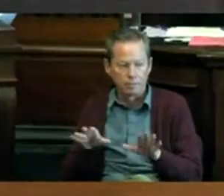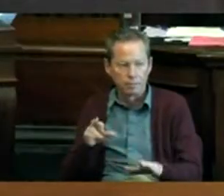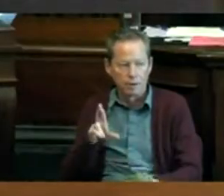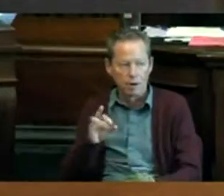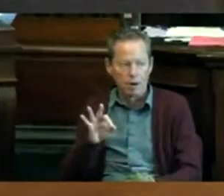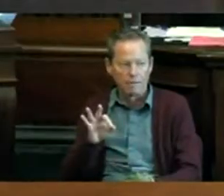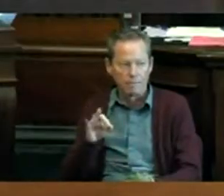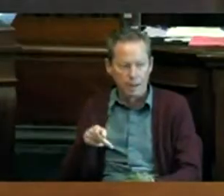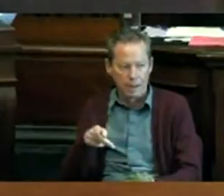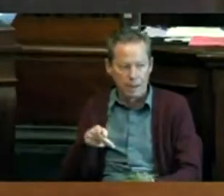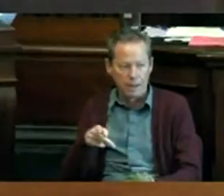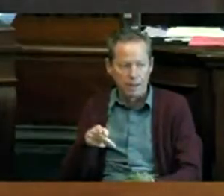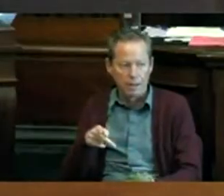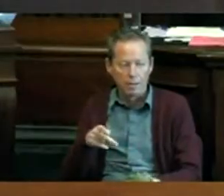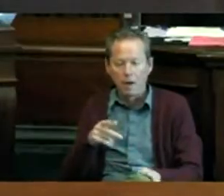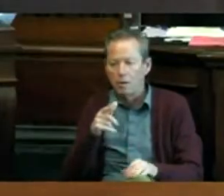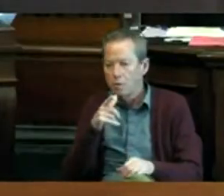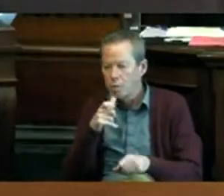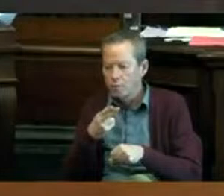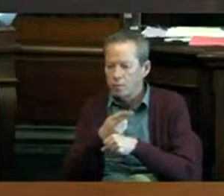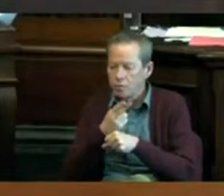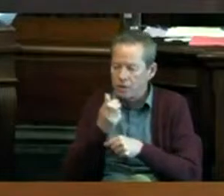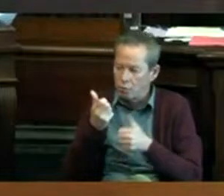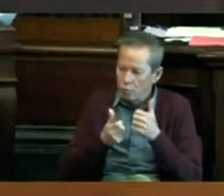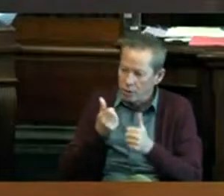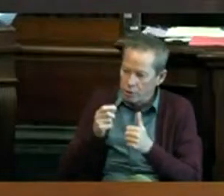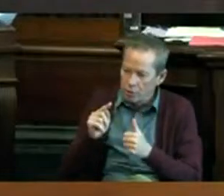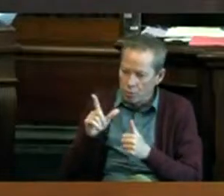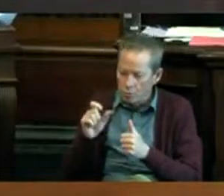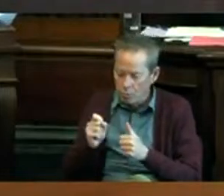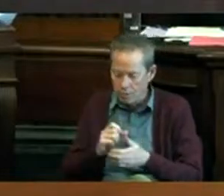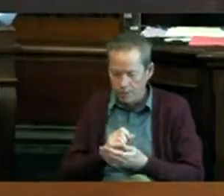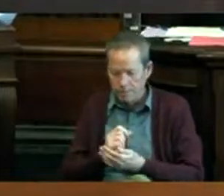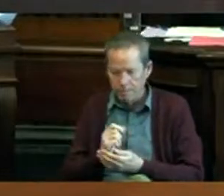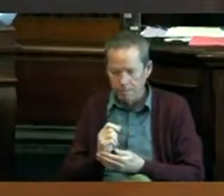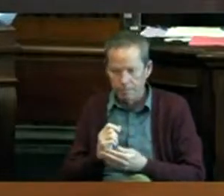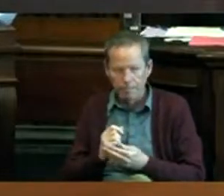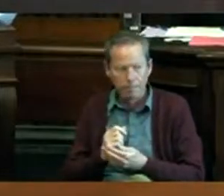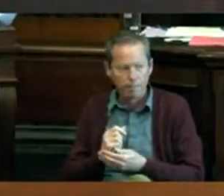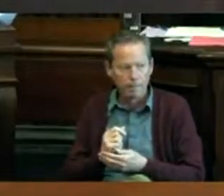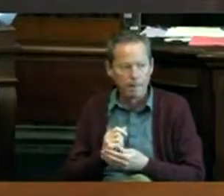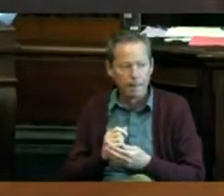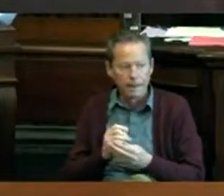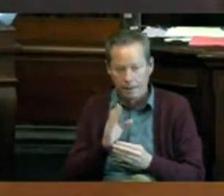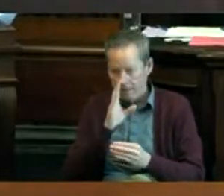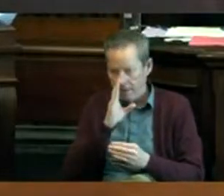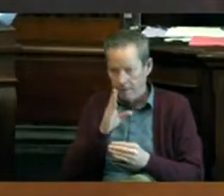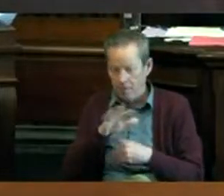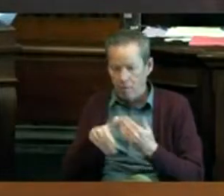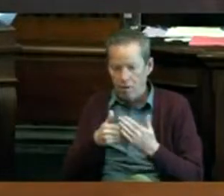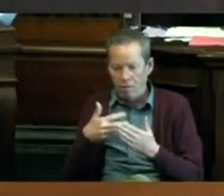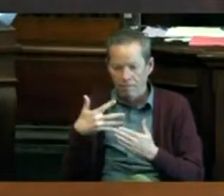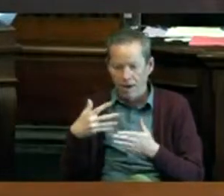Marketplace City before we issued the RFP to get an idea